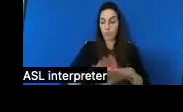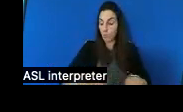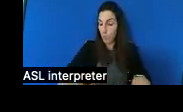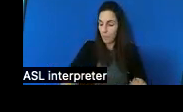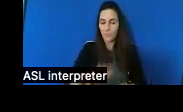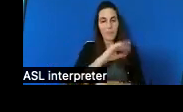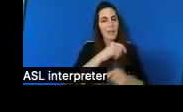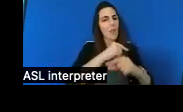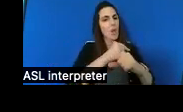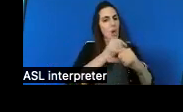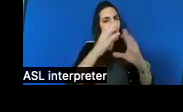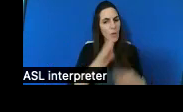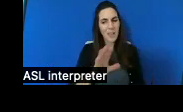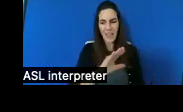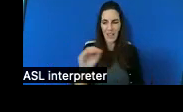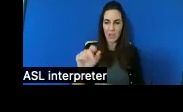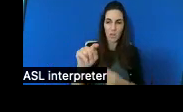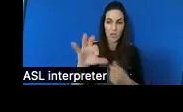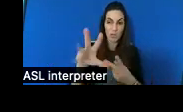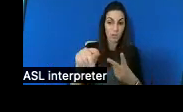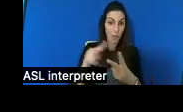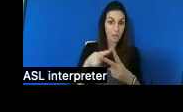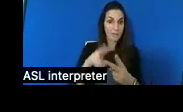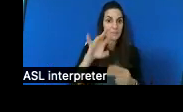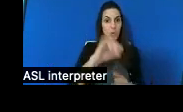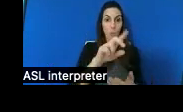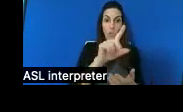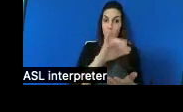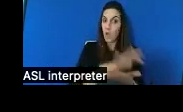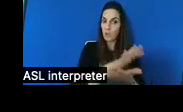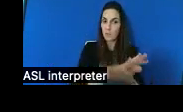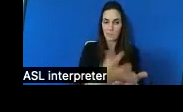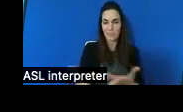workor that those documents are are within that as well many times the attorneys are doing these